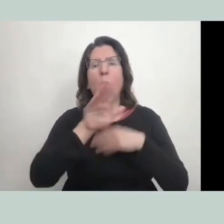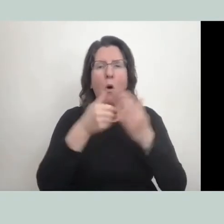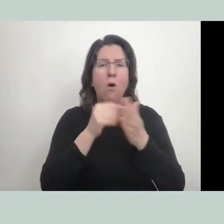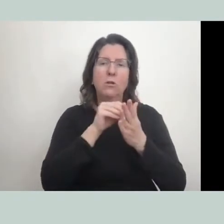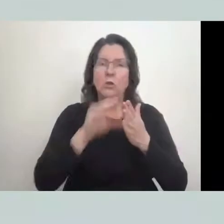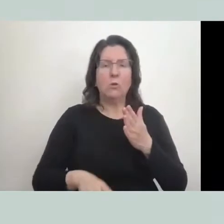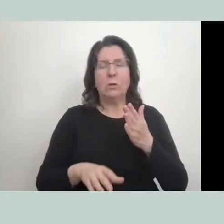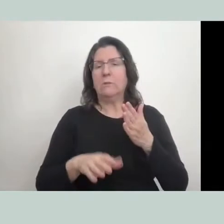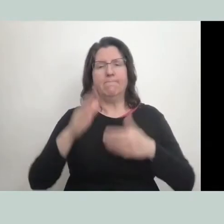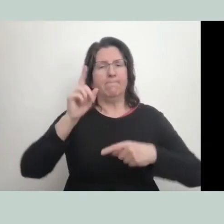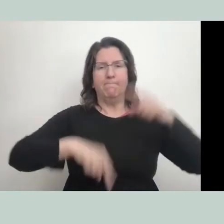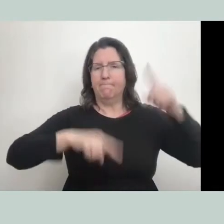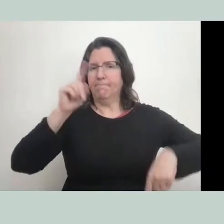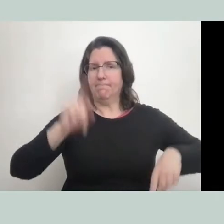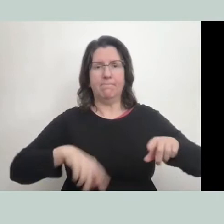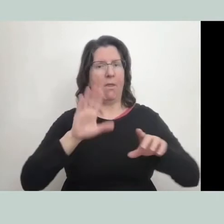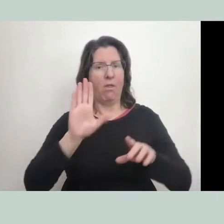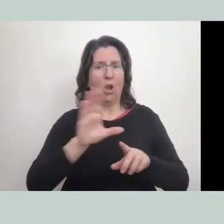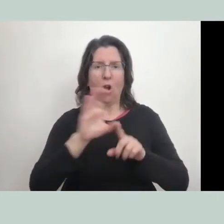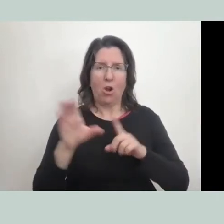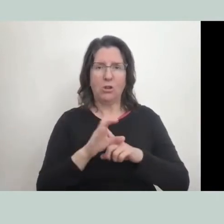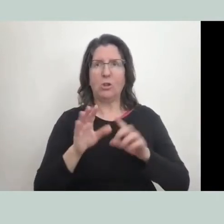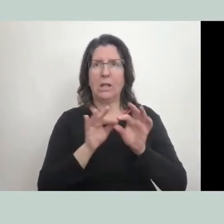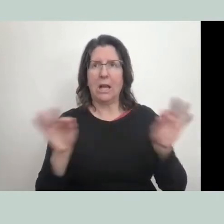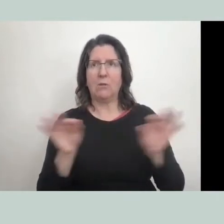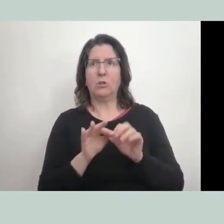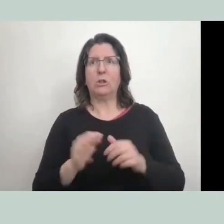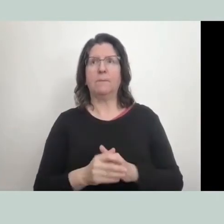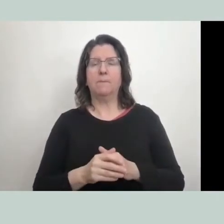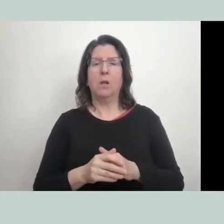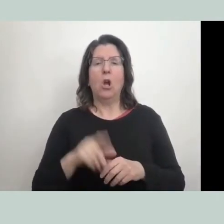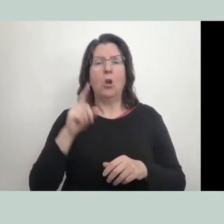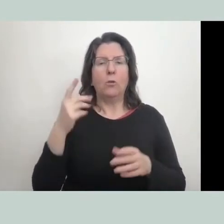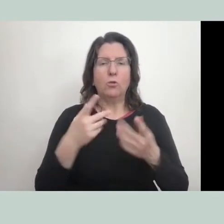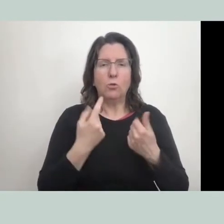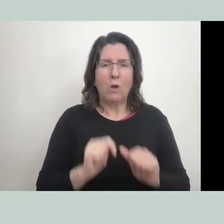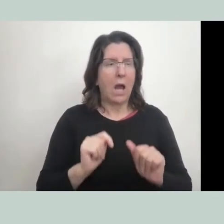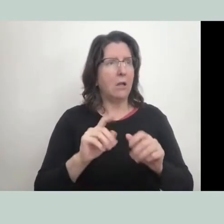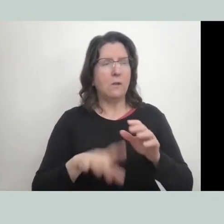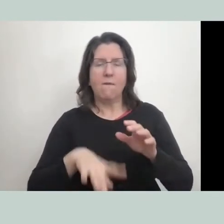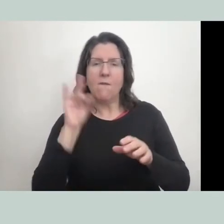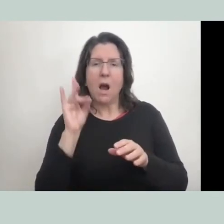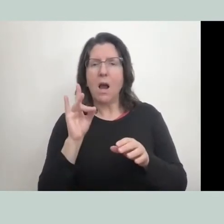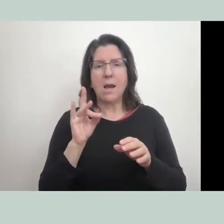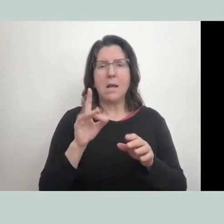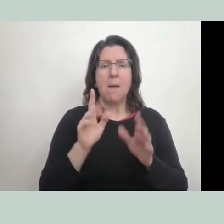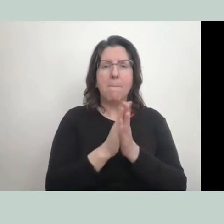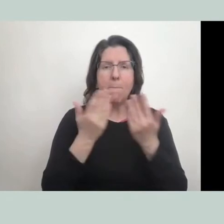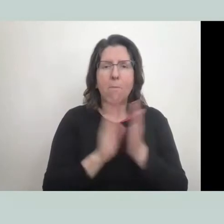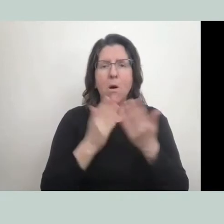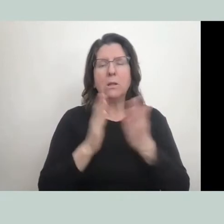It's important to provide language based support to students - equally - no matter their language.